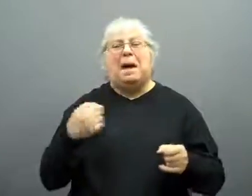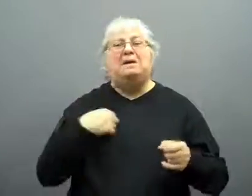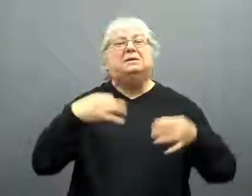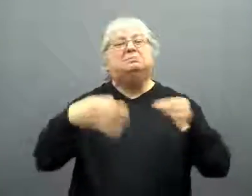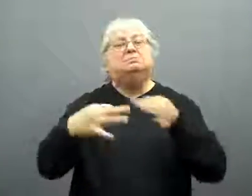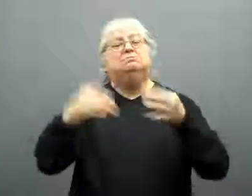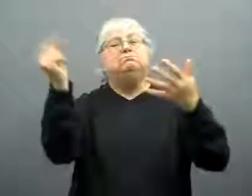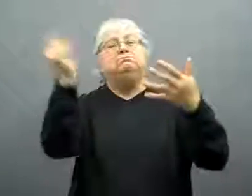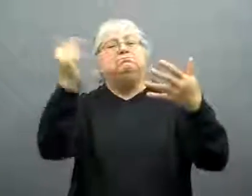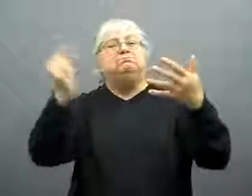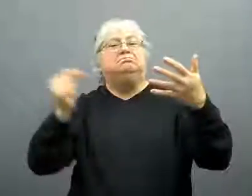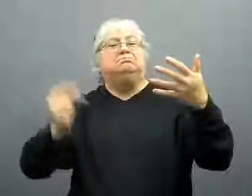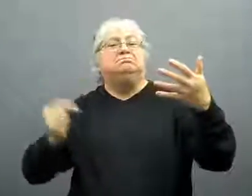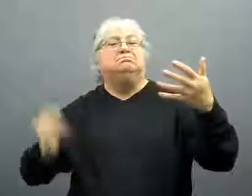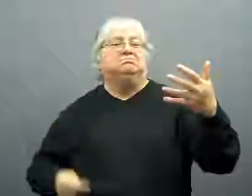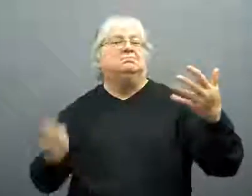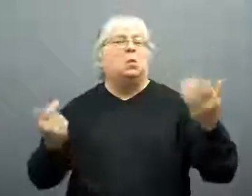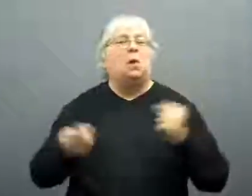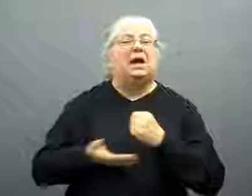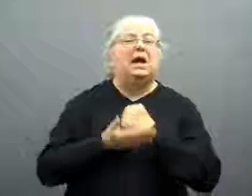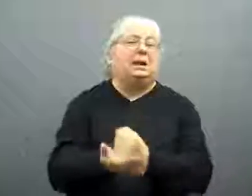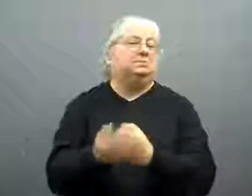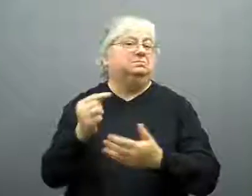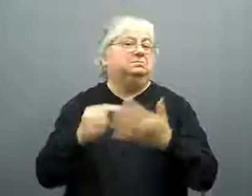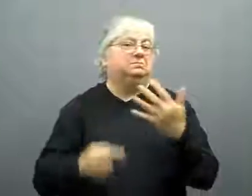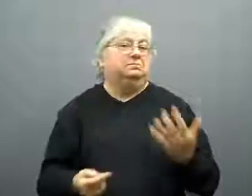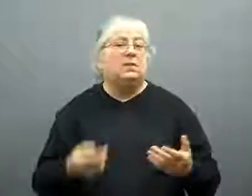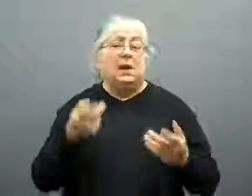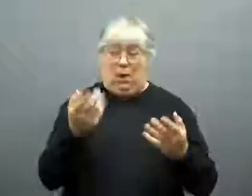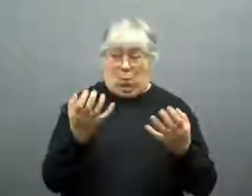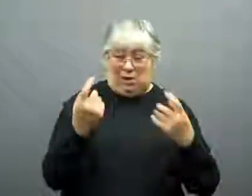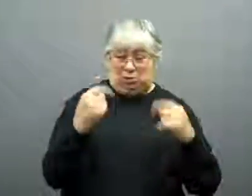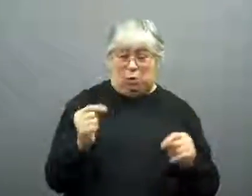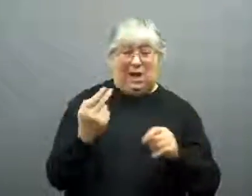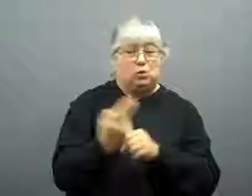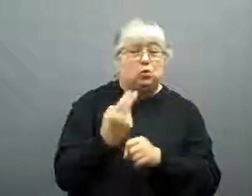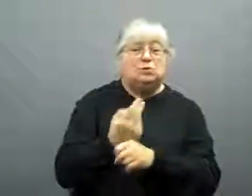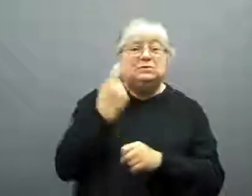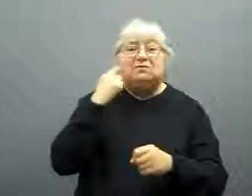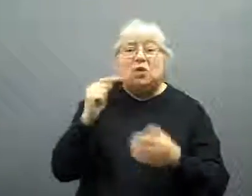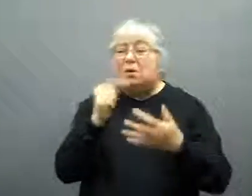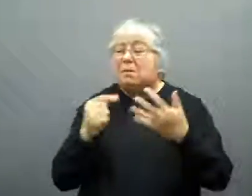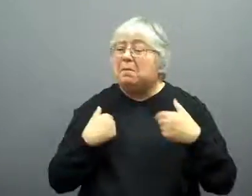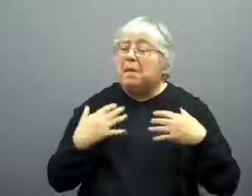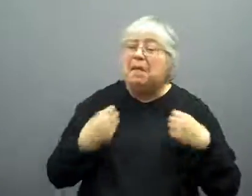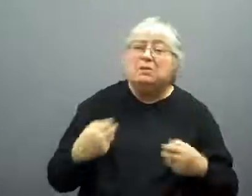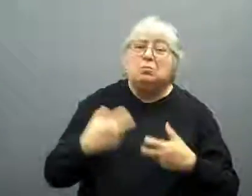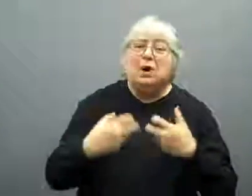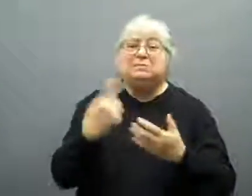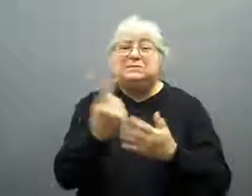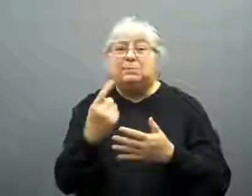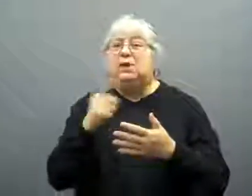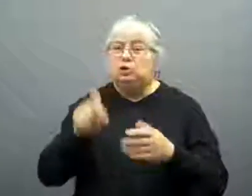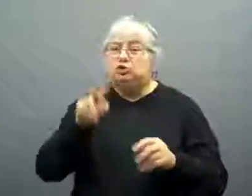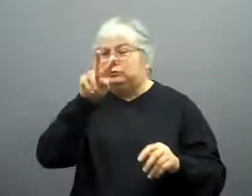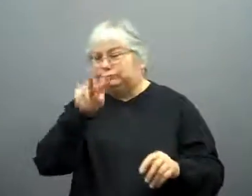but I've touched some of the benefits.